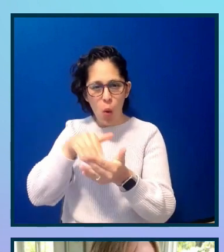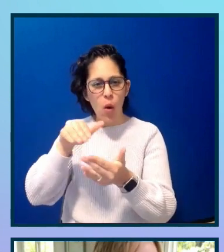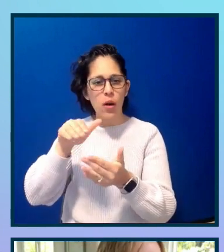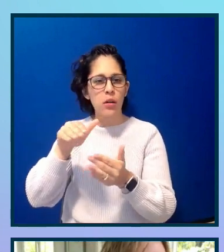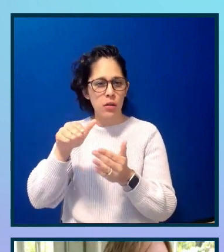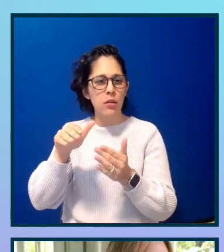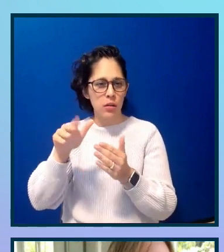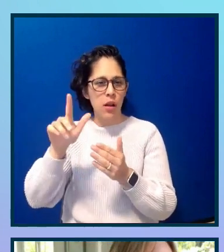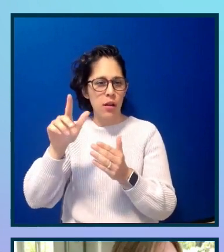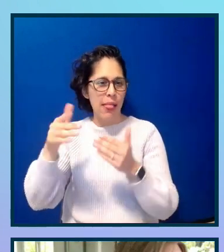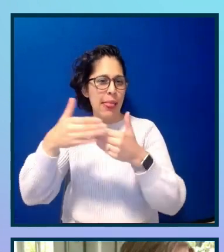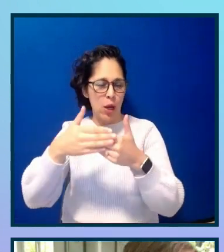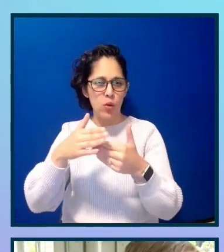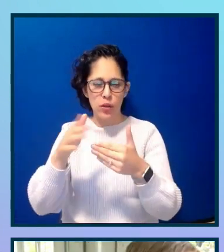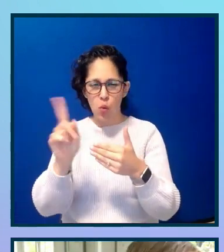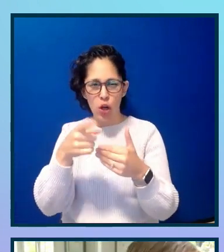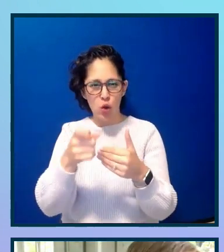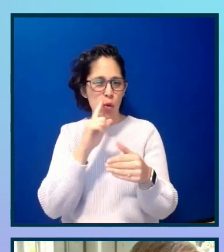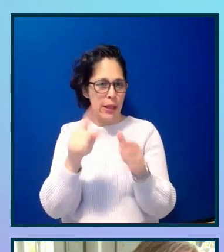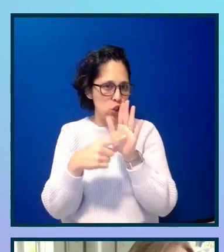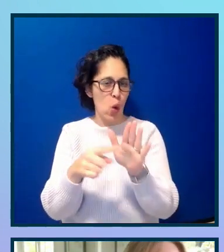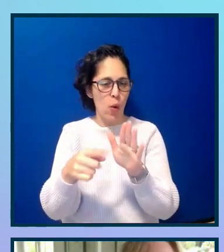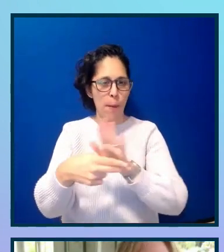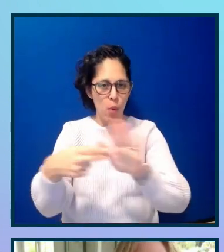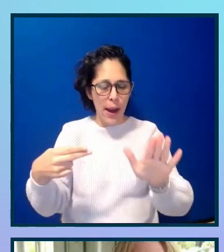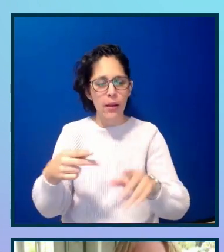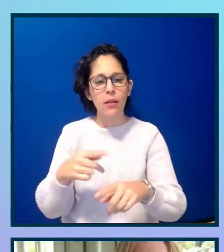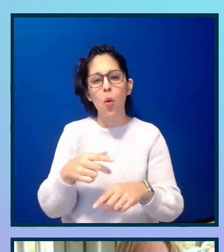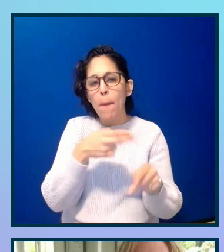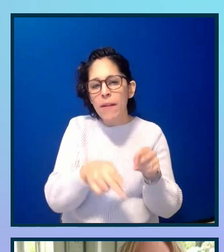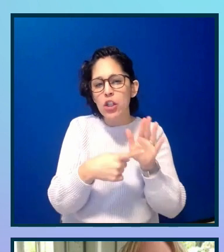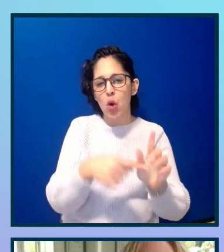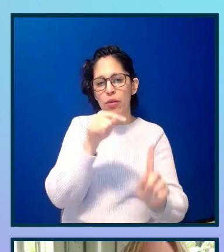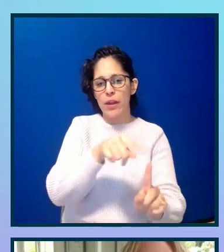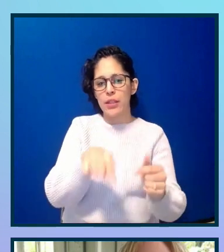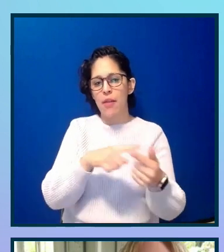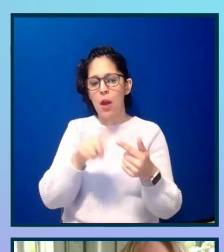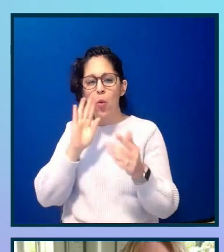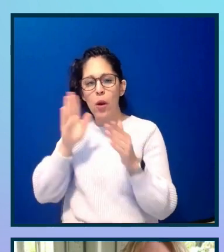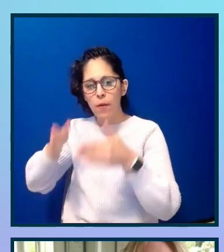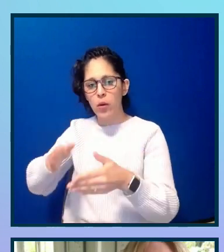Let me just pull up this here real quick and we'll throw to questions here very shortly. We are using,